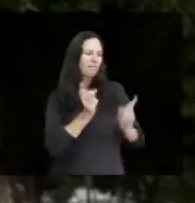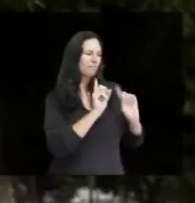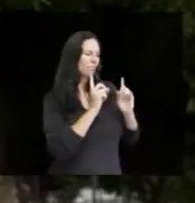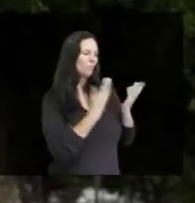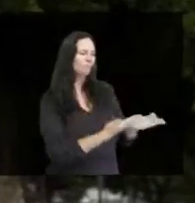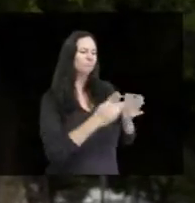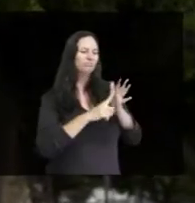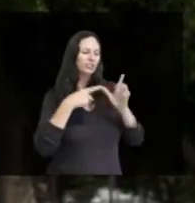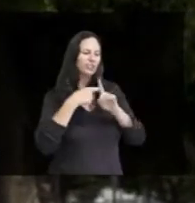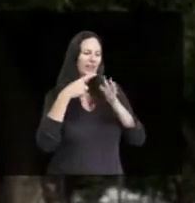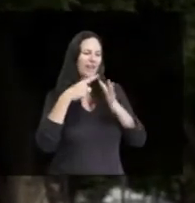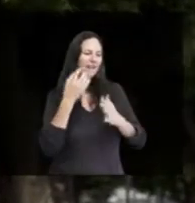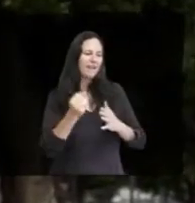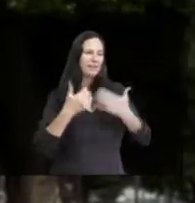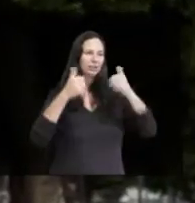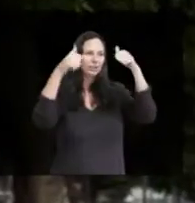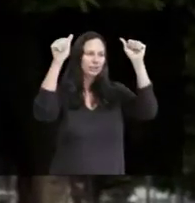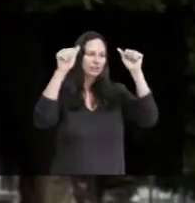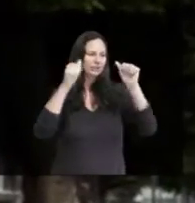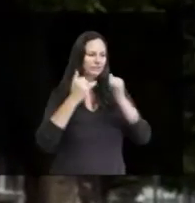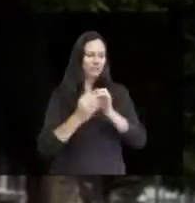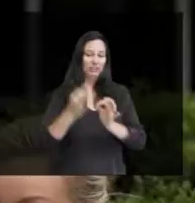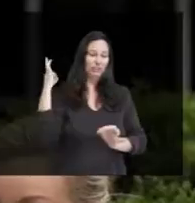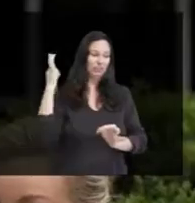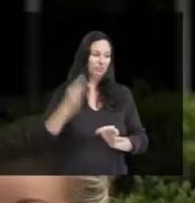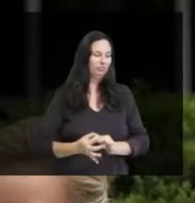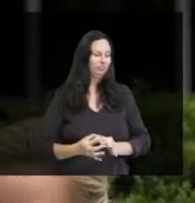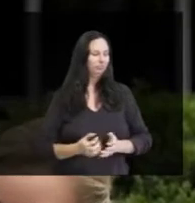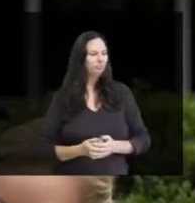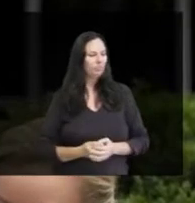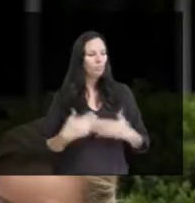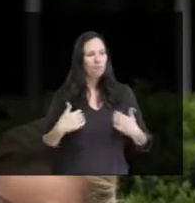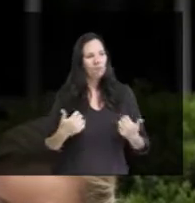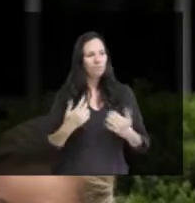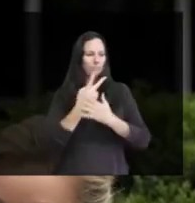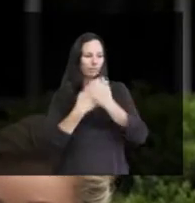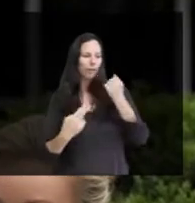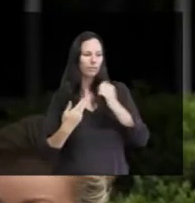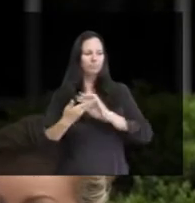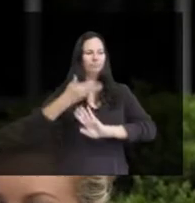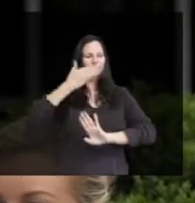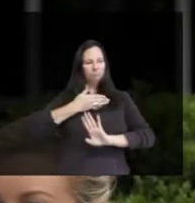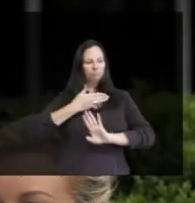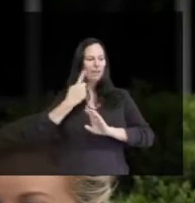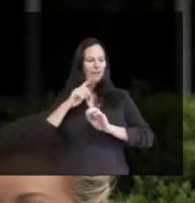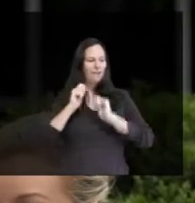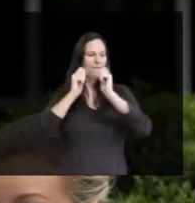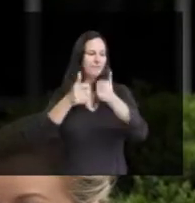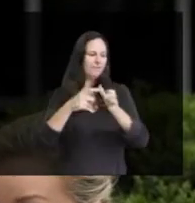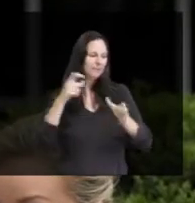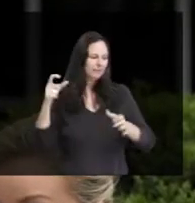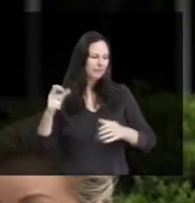High school sweetheart Amy has also stood by him. I'm very proud of what Jake has achieved since...well,